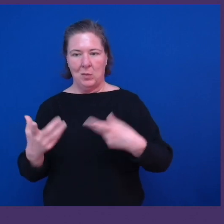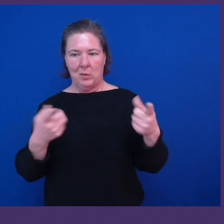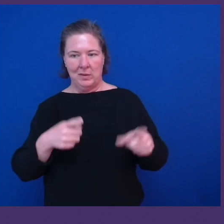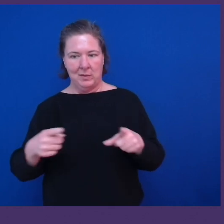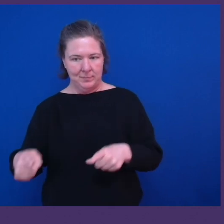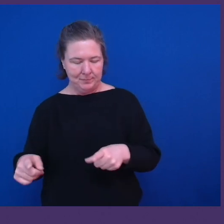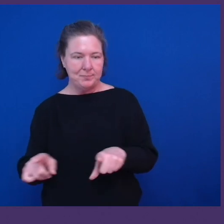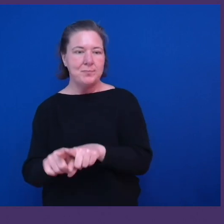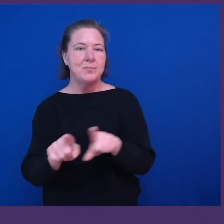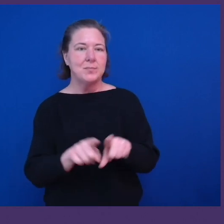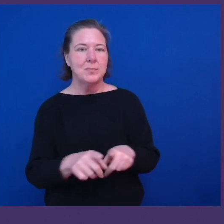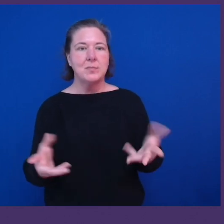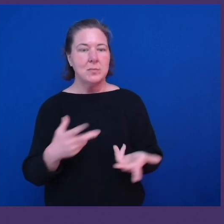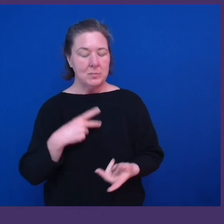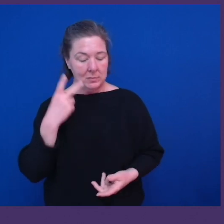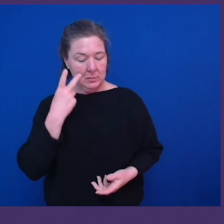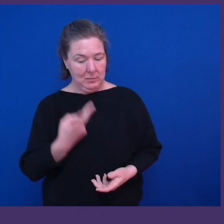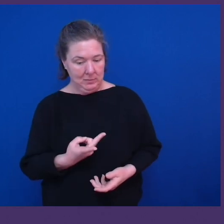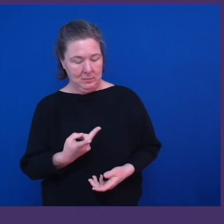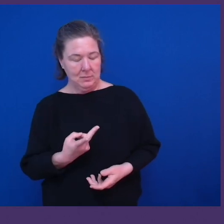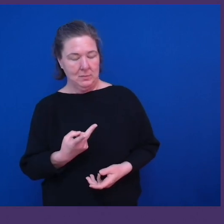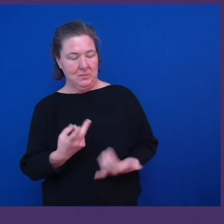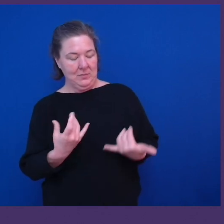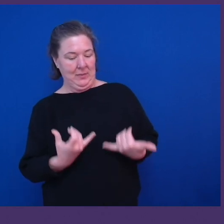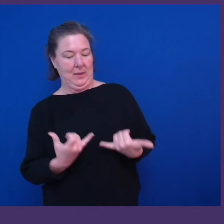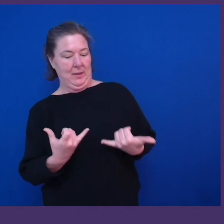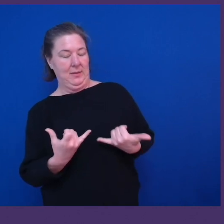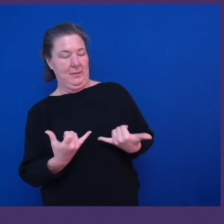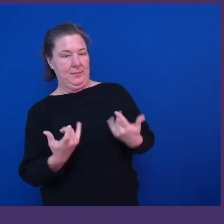What I see that now is happening more and more is